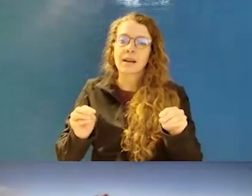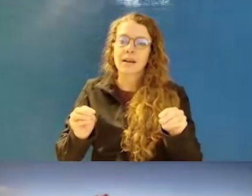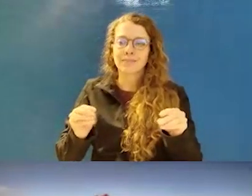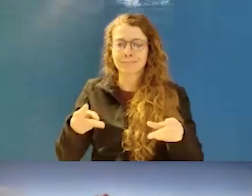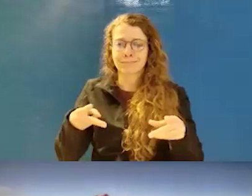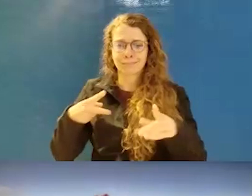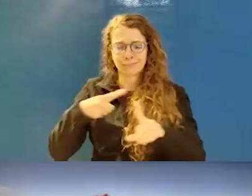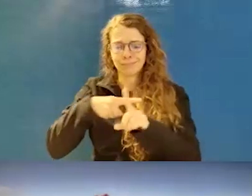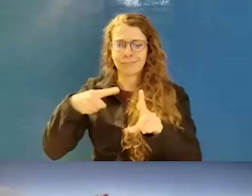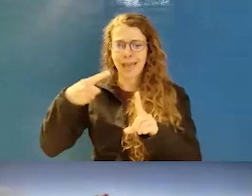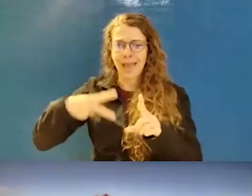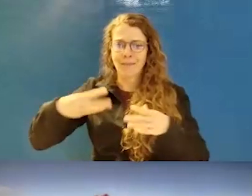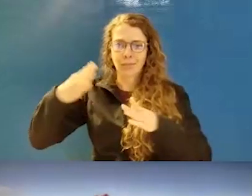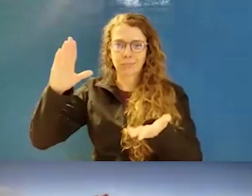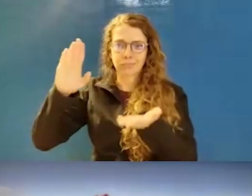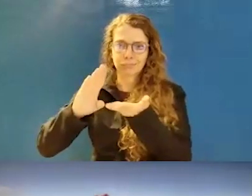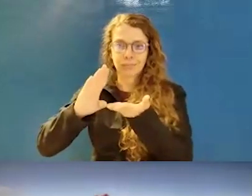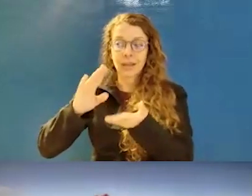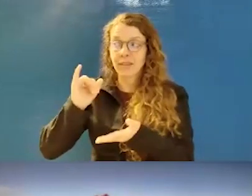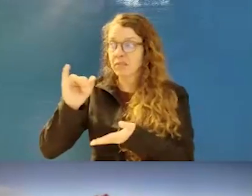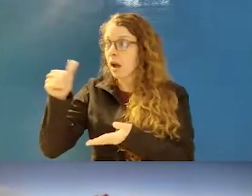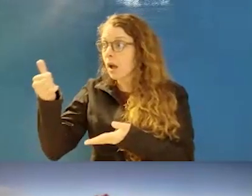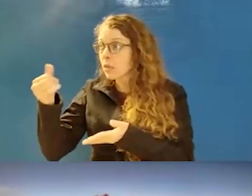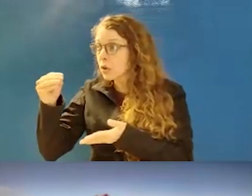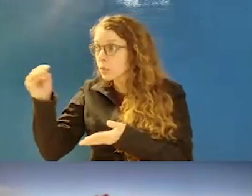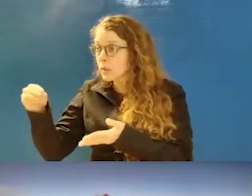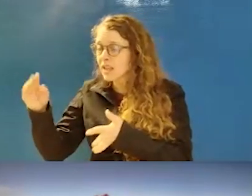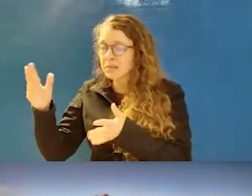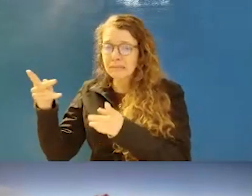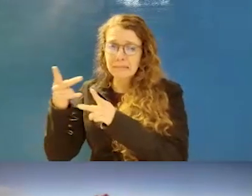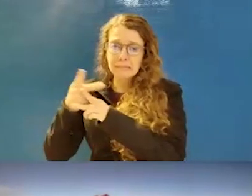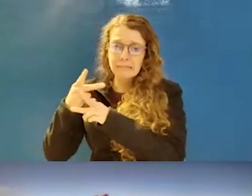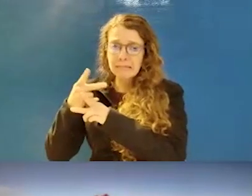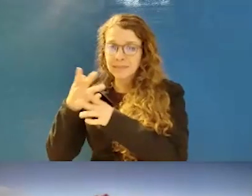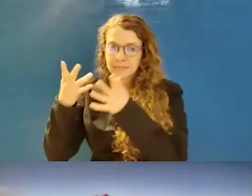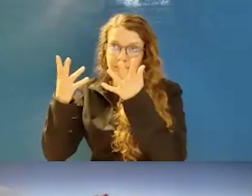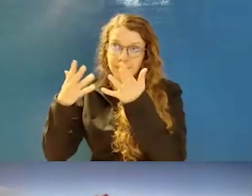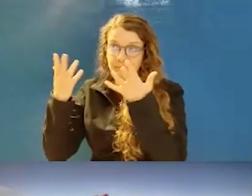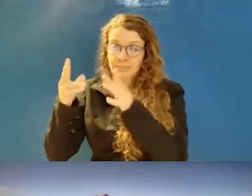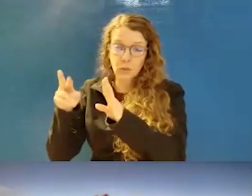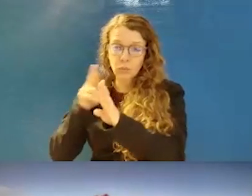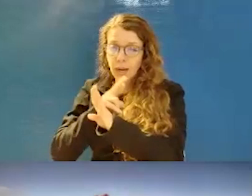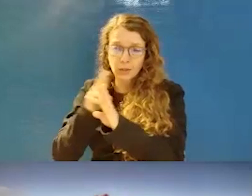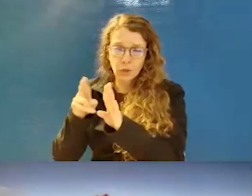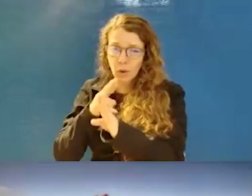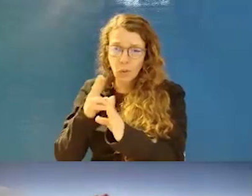If it's some other percentage, then, you know, do a little, I don't know, ratio, proportion or whatever to figure that out.